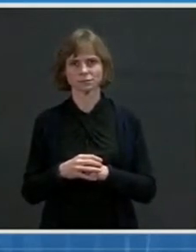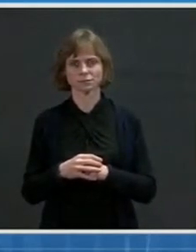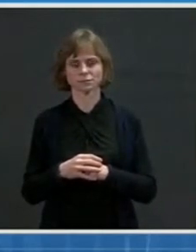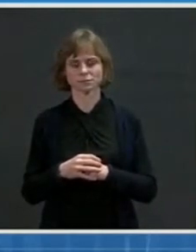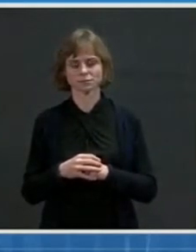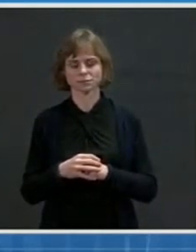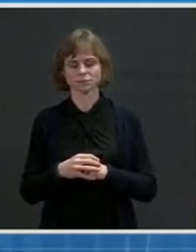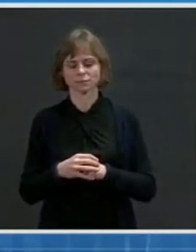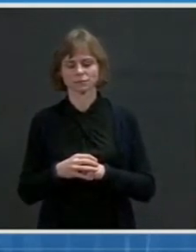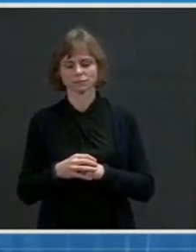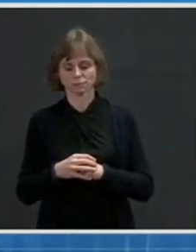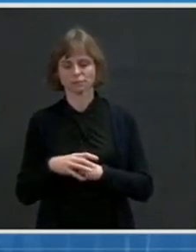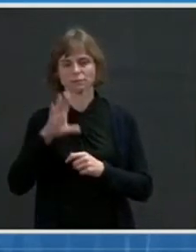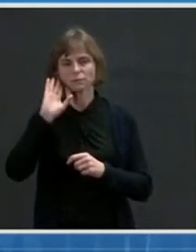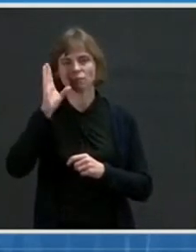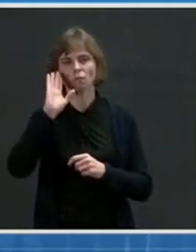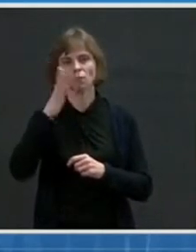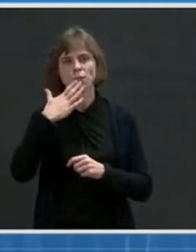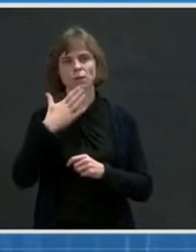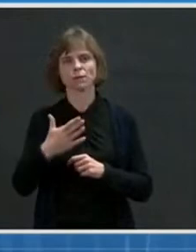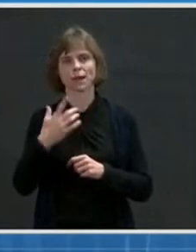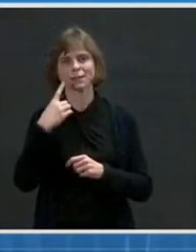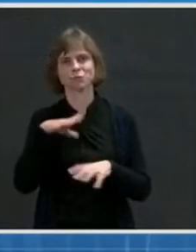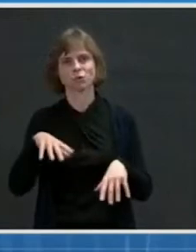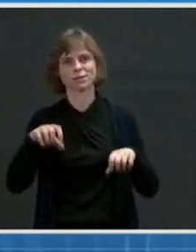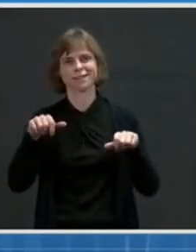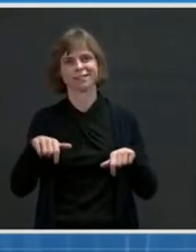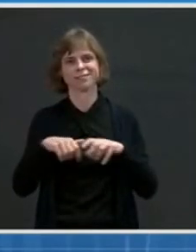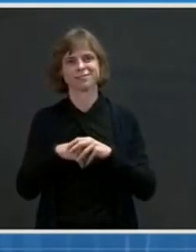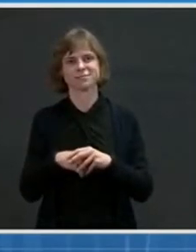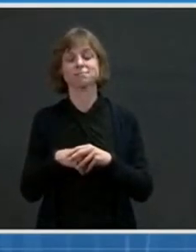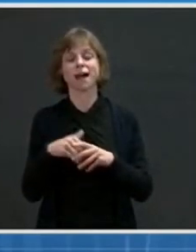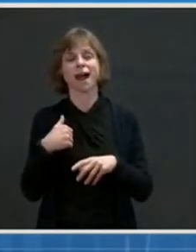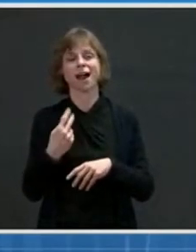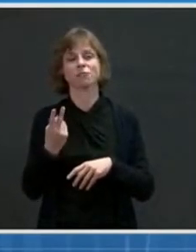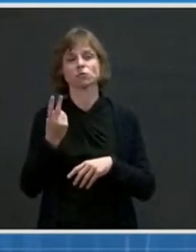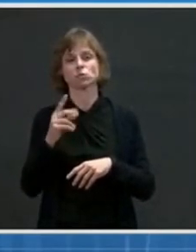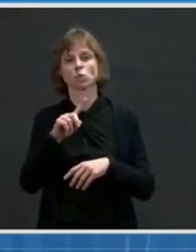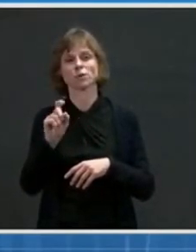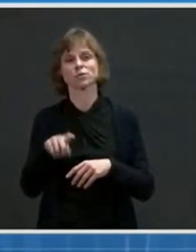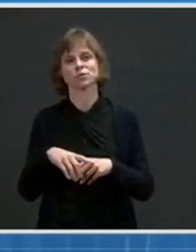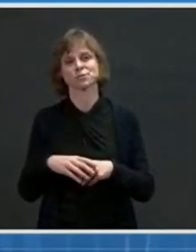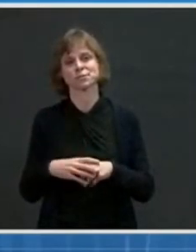NEXT QUESTION. NEXT, WE'LL GO TO AARON. HEY THERE.